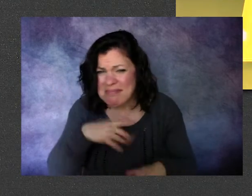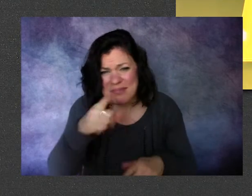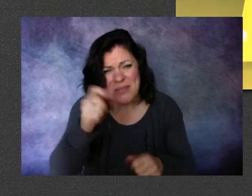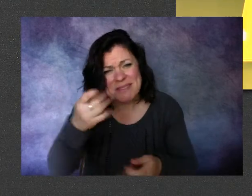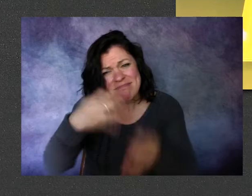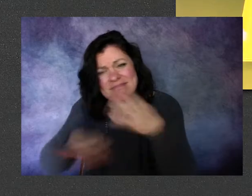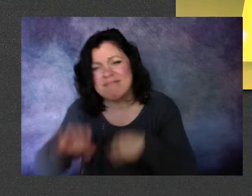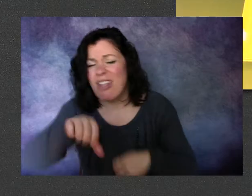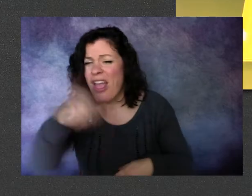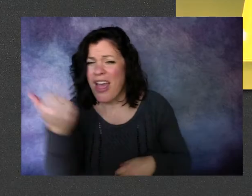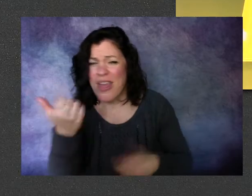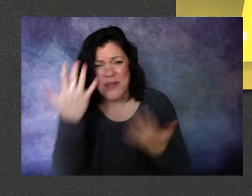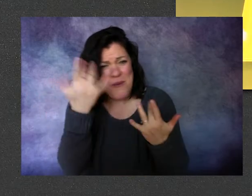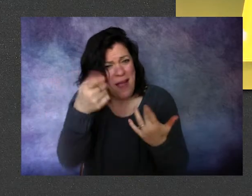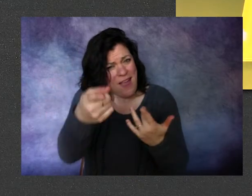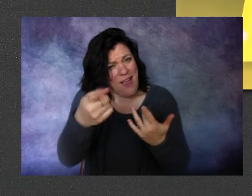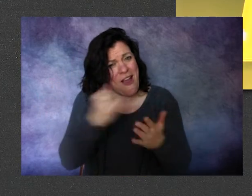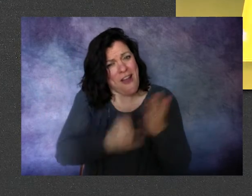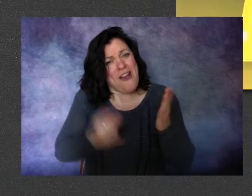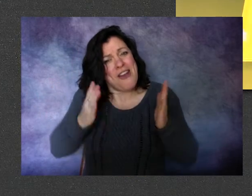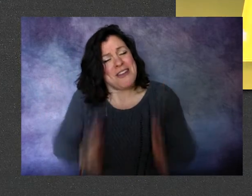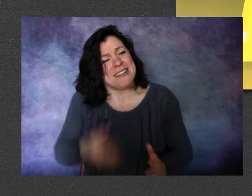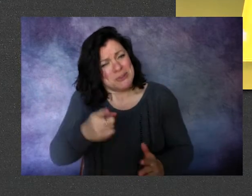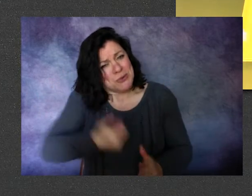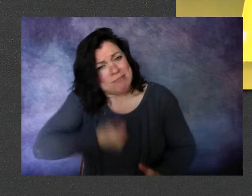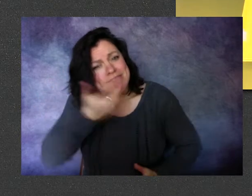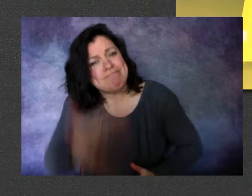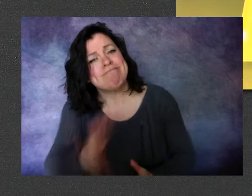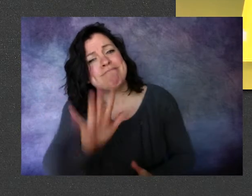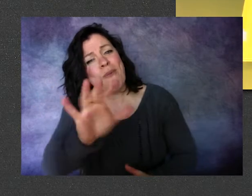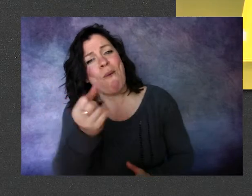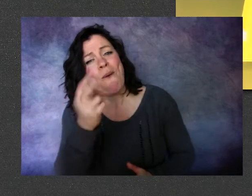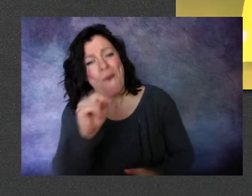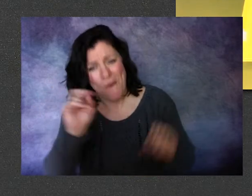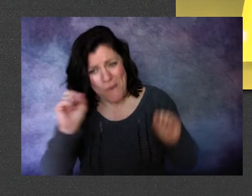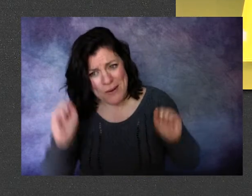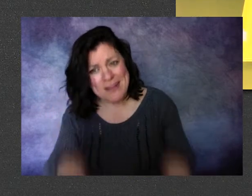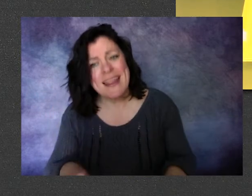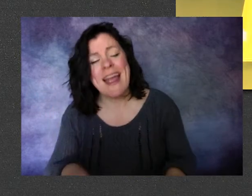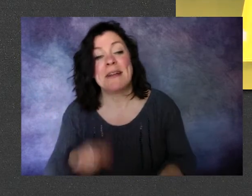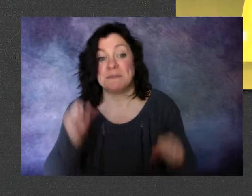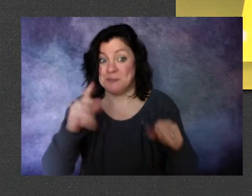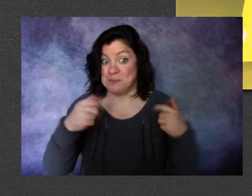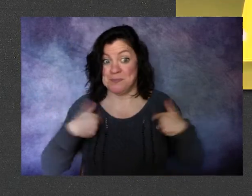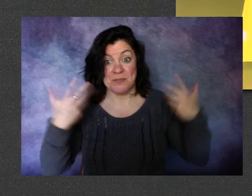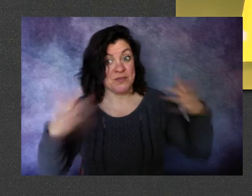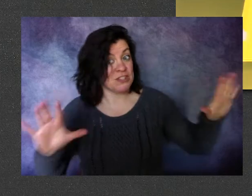because we're all unique and we're all artists. All right, the next step after you decorate it, my friend,